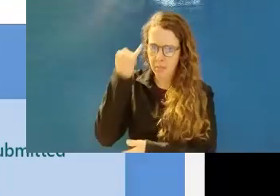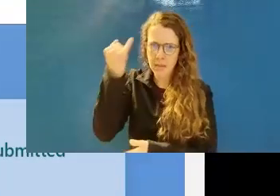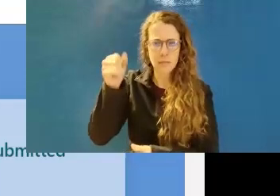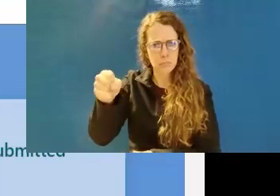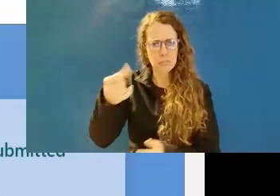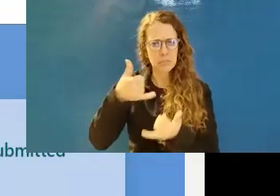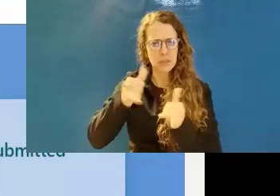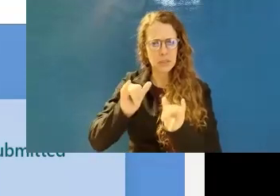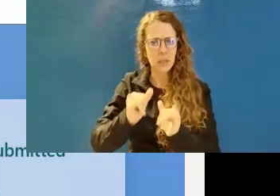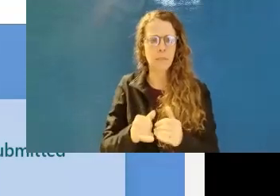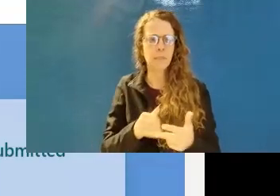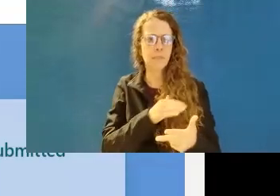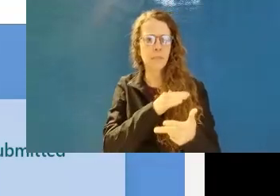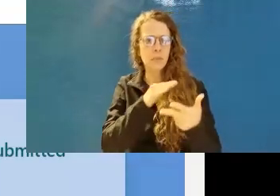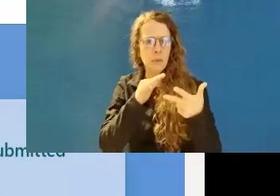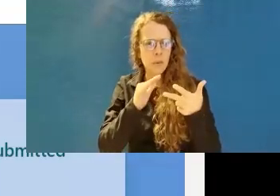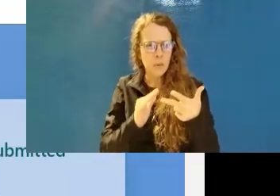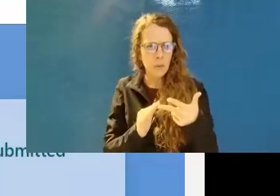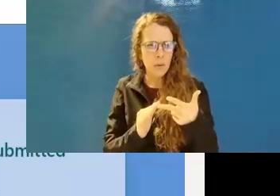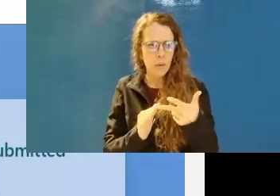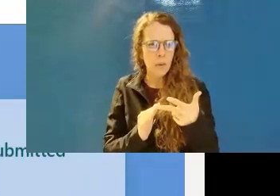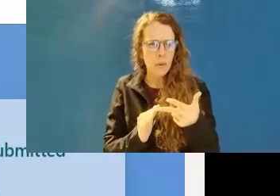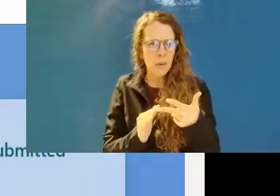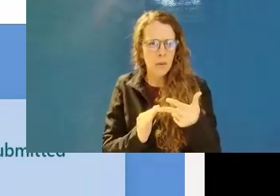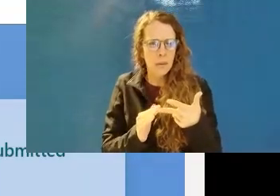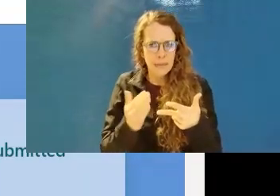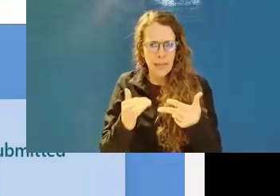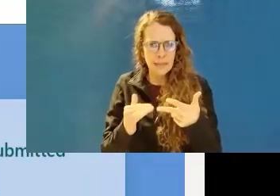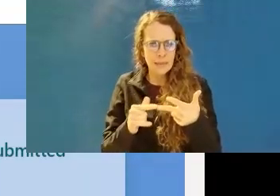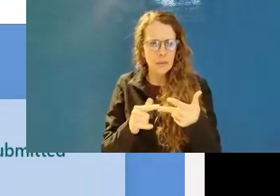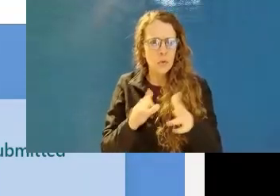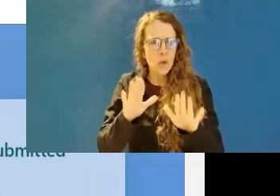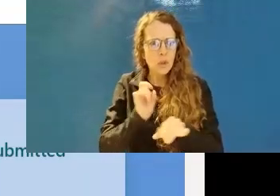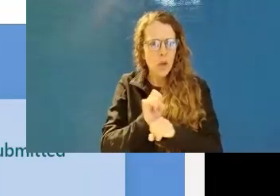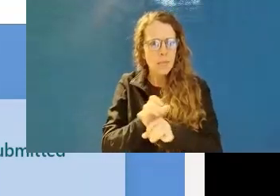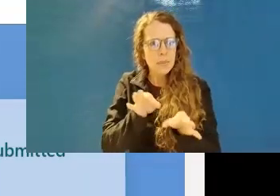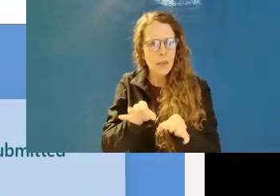And then let's look at this next one, you've done a great job explaining the social interactionist